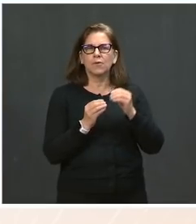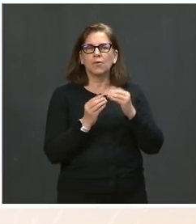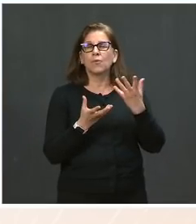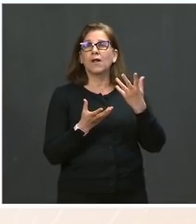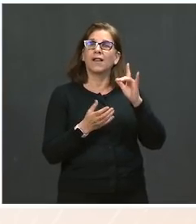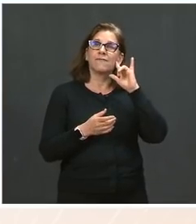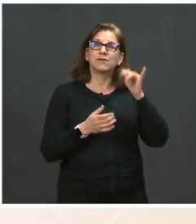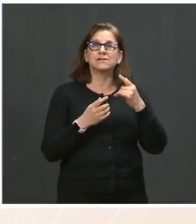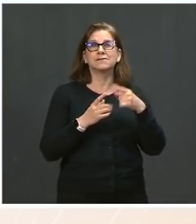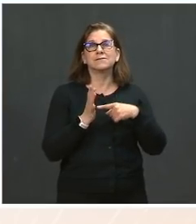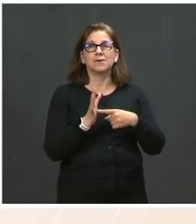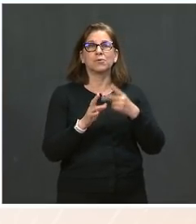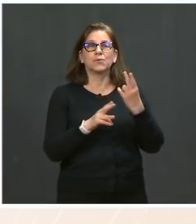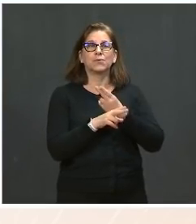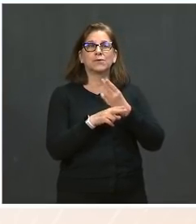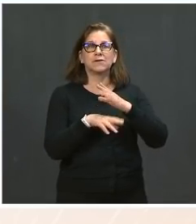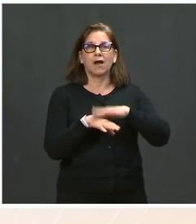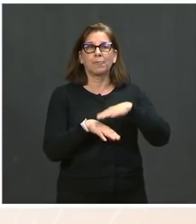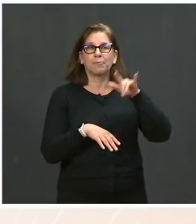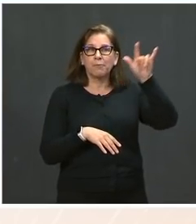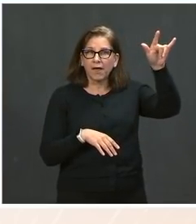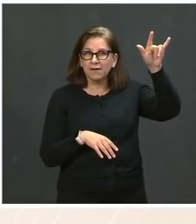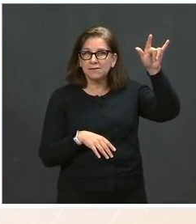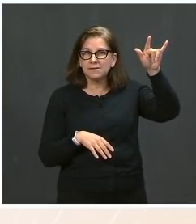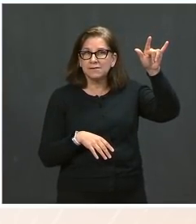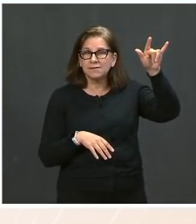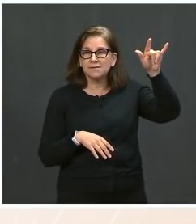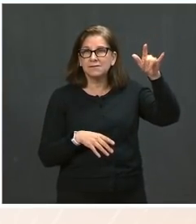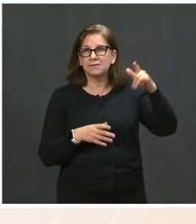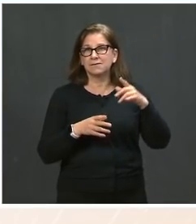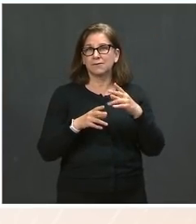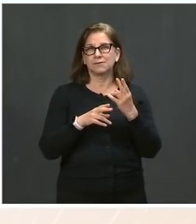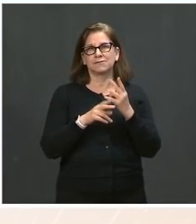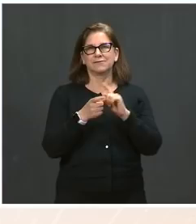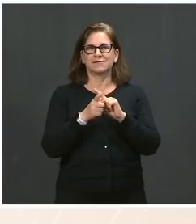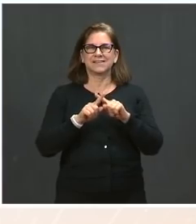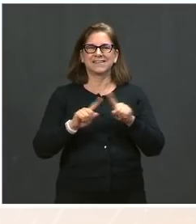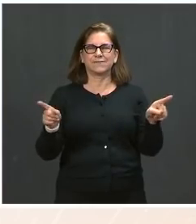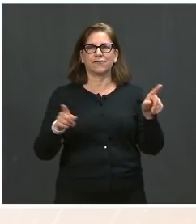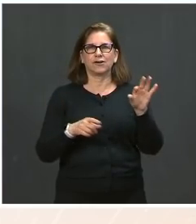I mean, obviously, we got to get started on it. And this is a research opportunity;